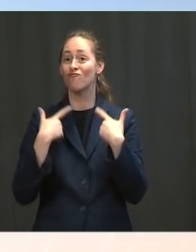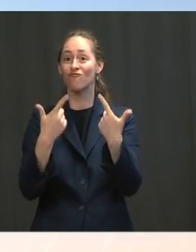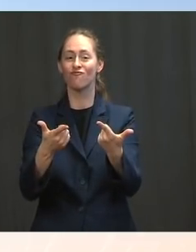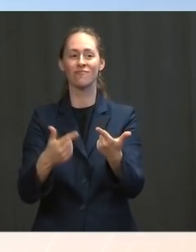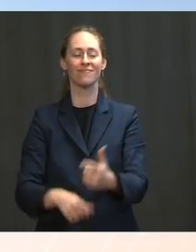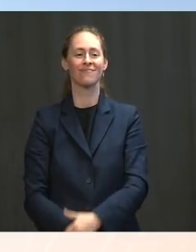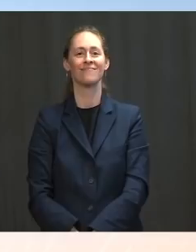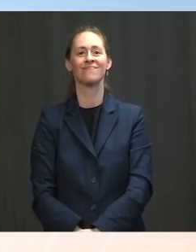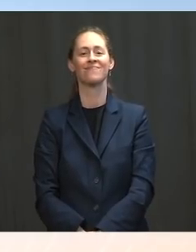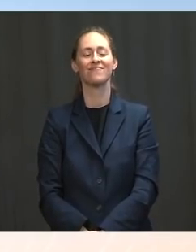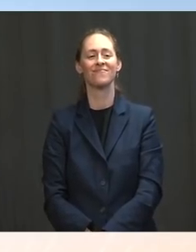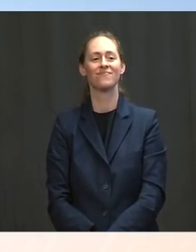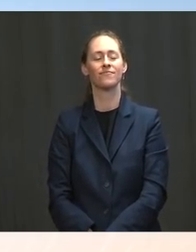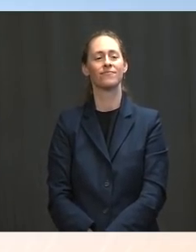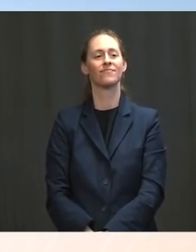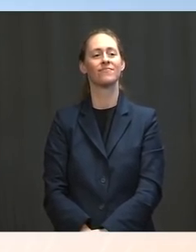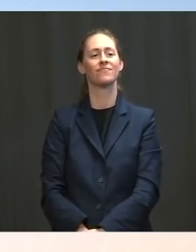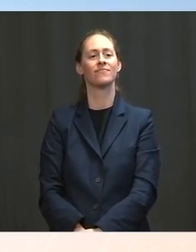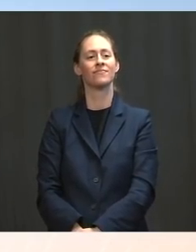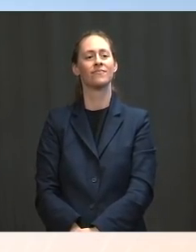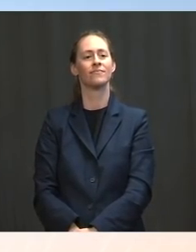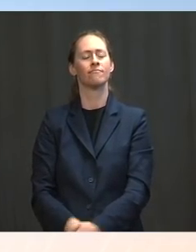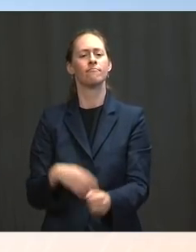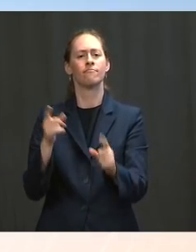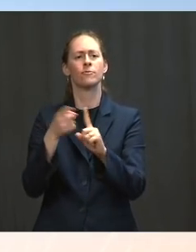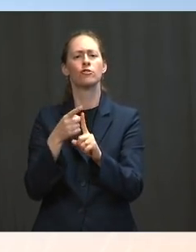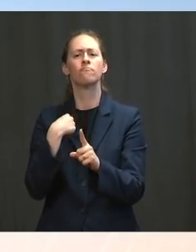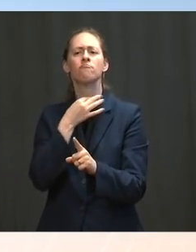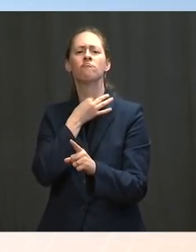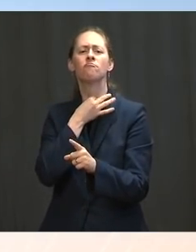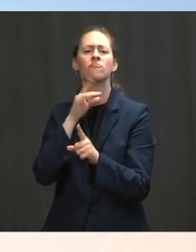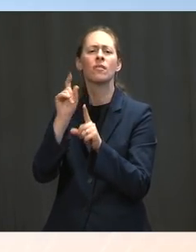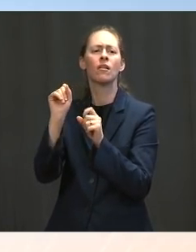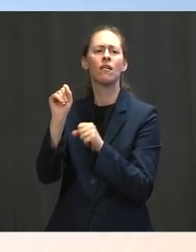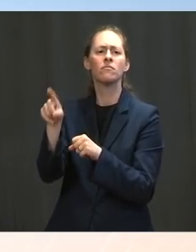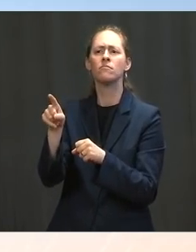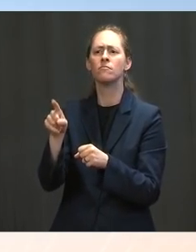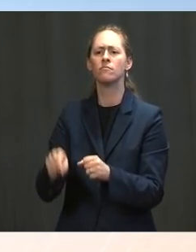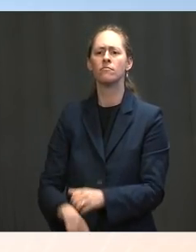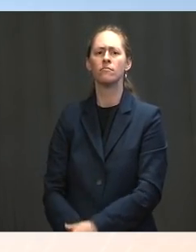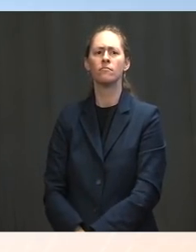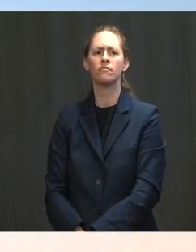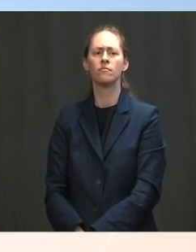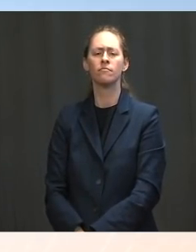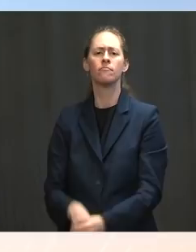First, with respect to the COVID speech this afternoon, the rate of new vaccinations in the U.S.